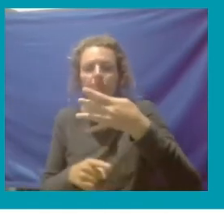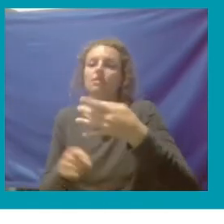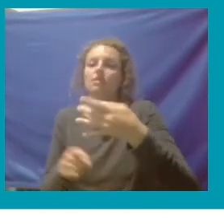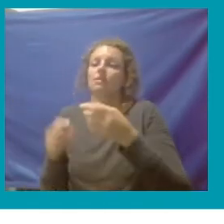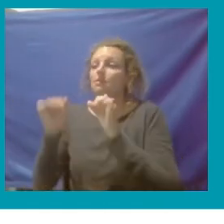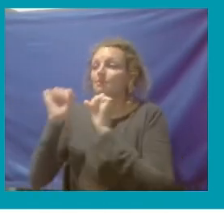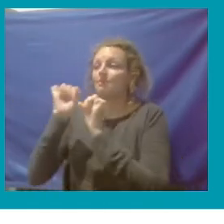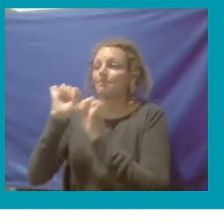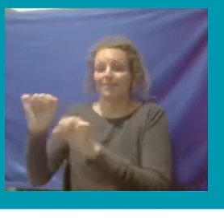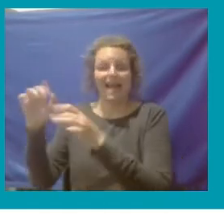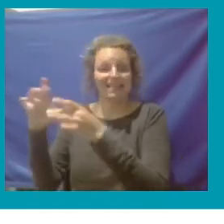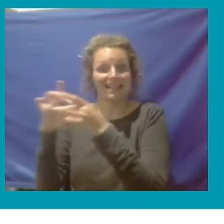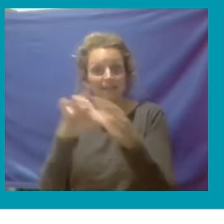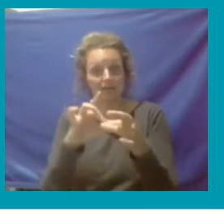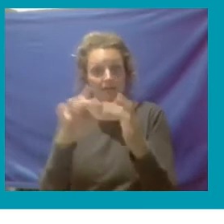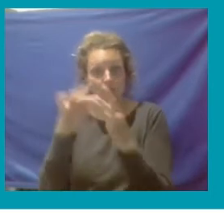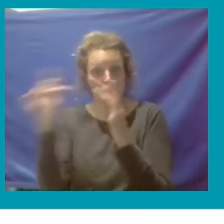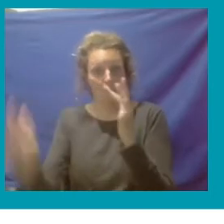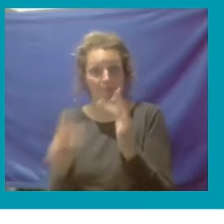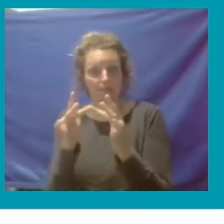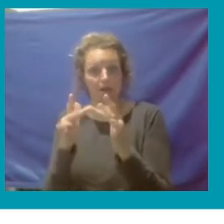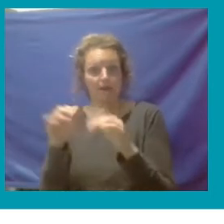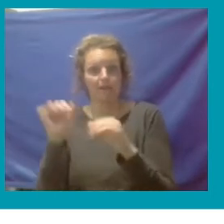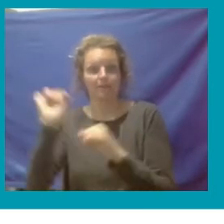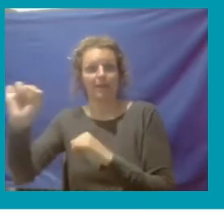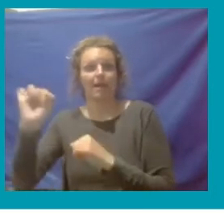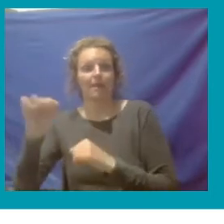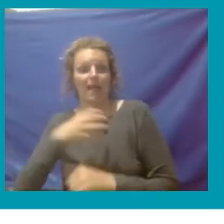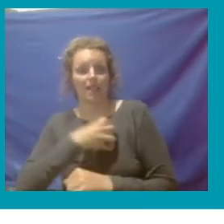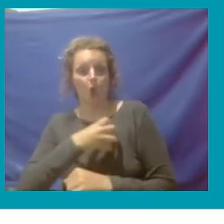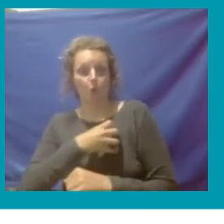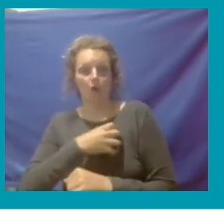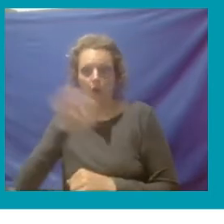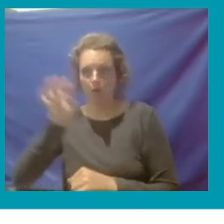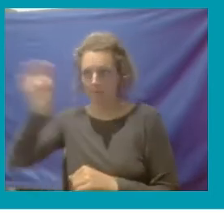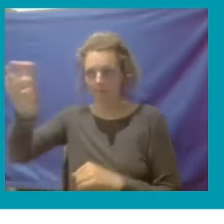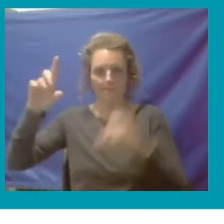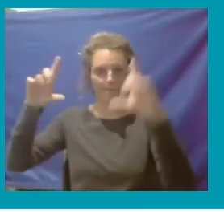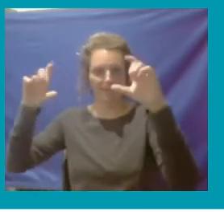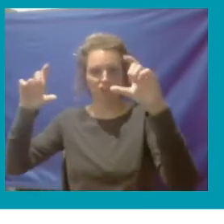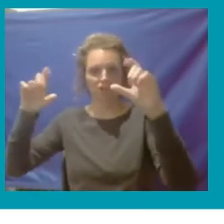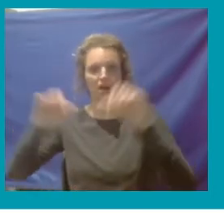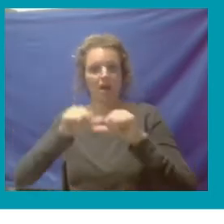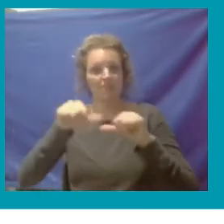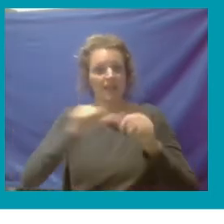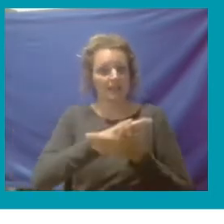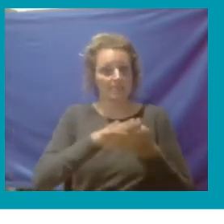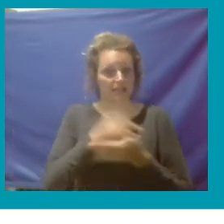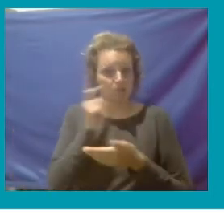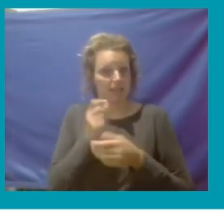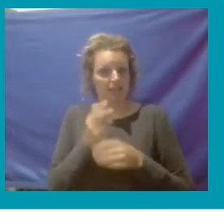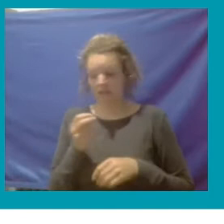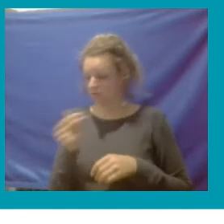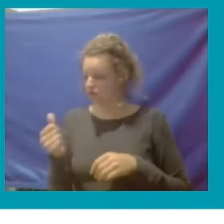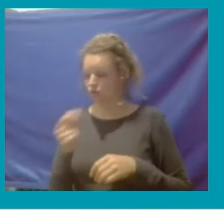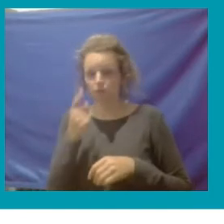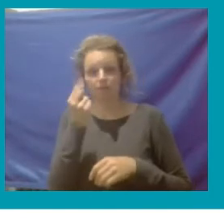up on the hive as soon as possible and start signposting candidates and straight away to their organisations. Moreover, if the service changes